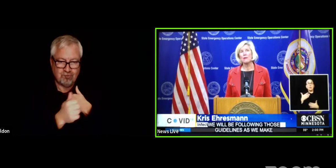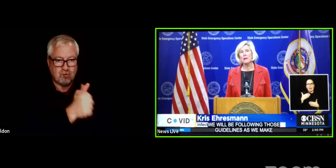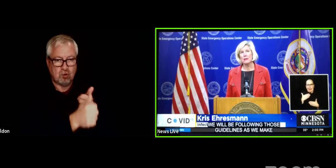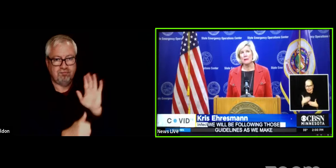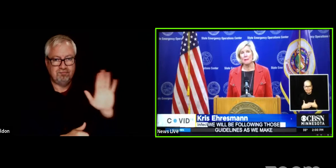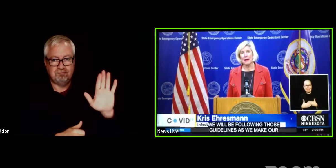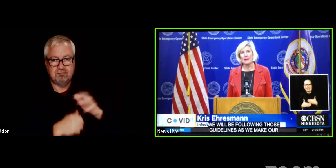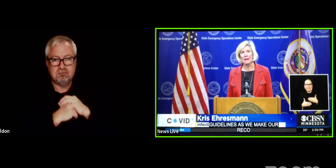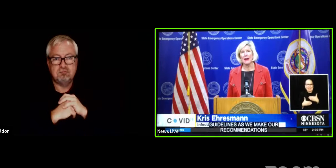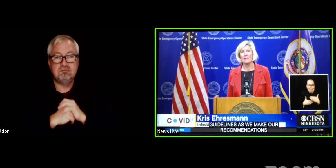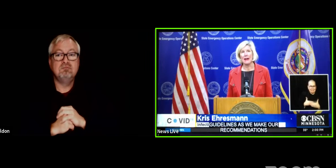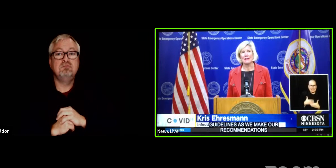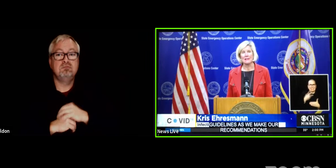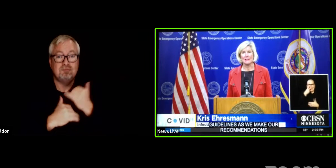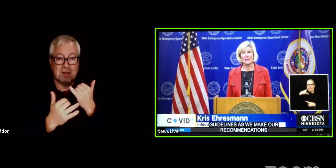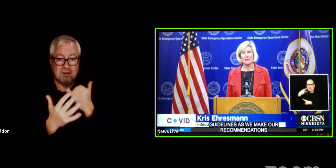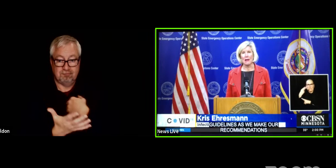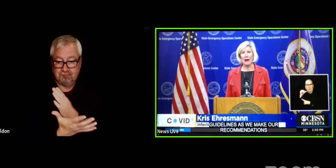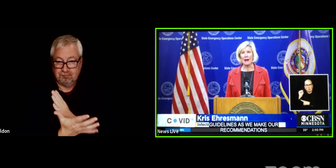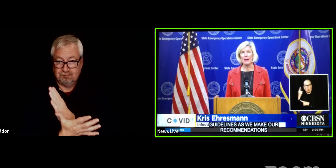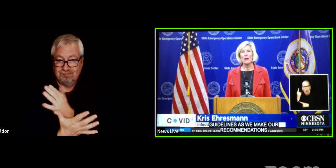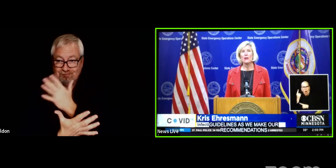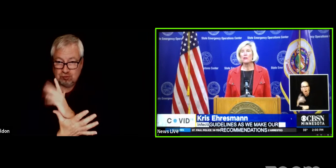WILL REALLY BE DEPENDENT ON VACCINE SUPPLY.